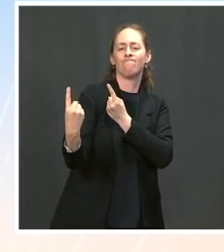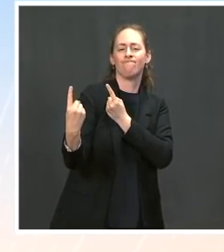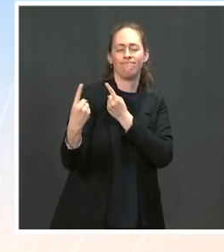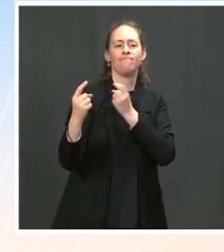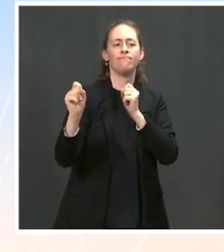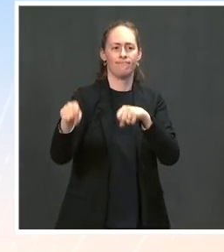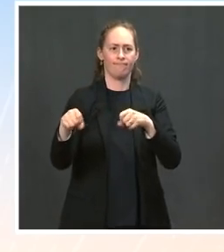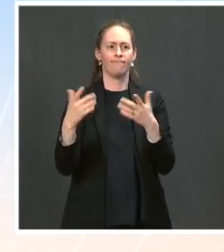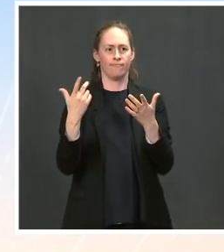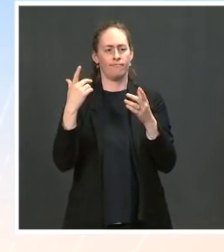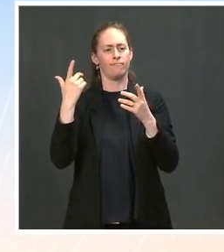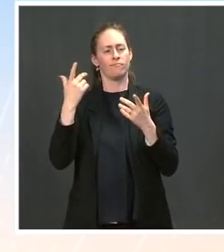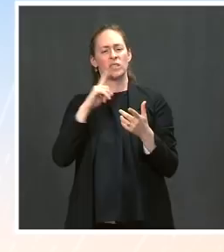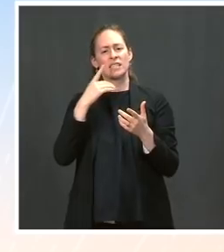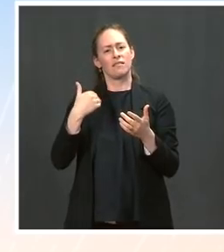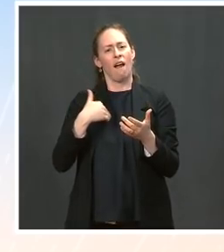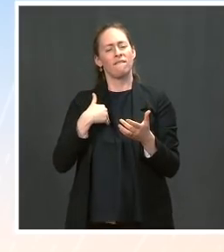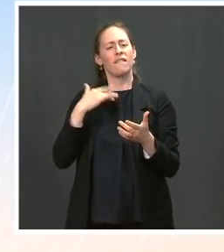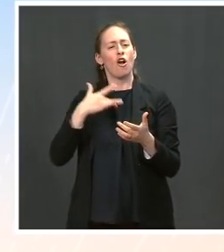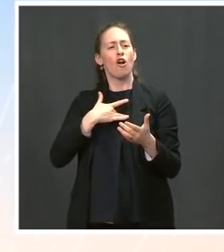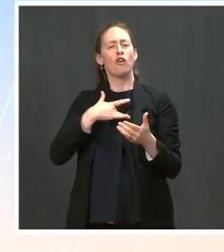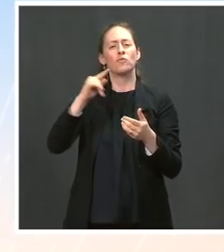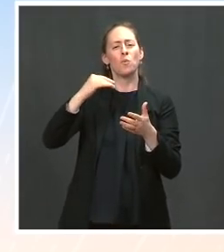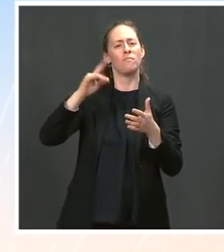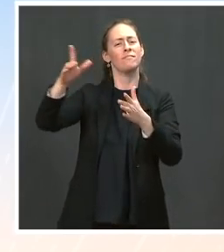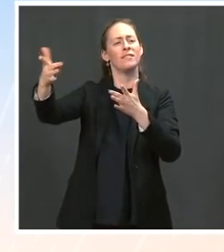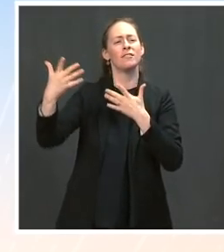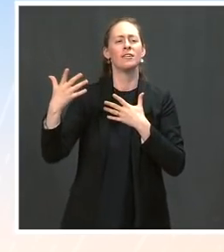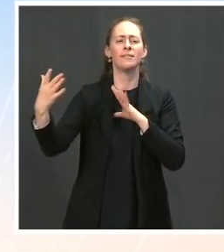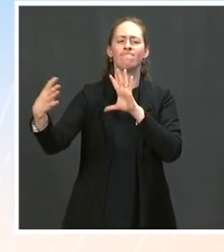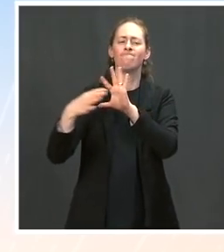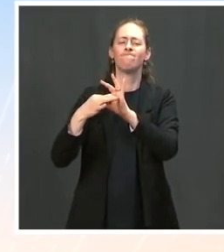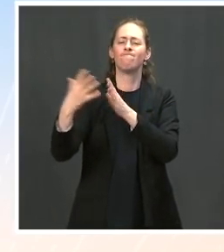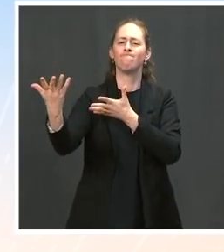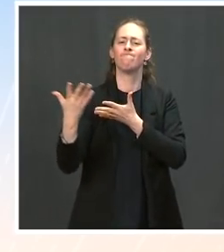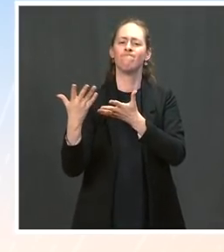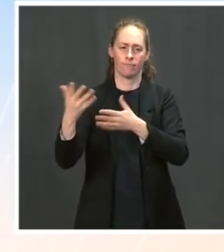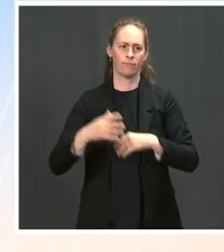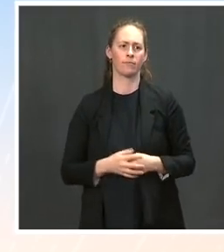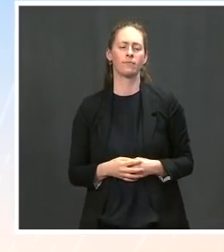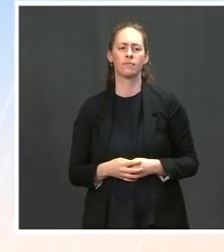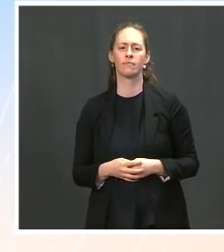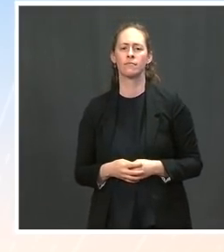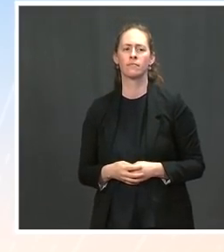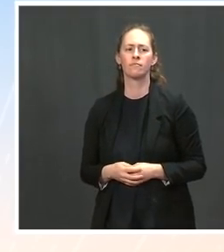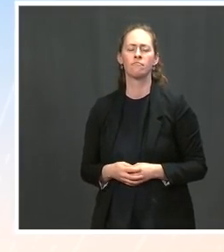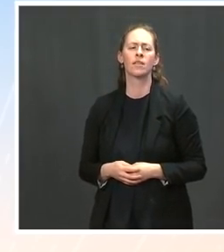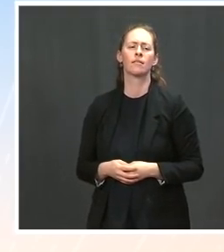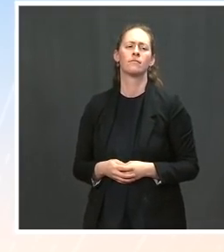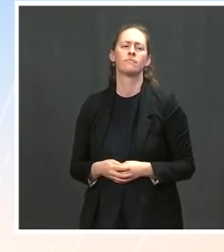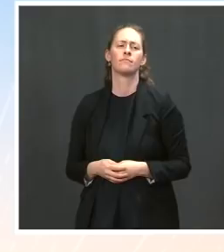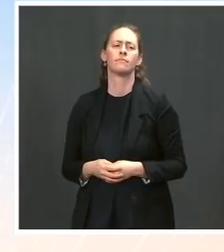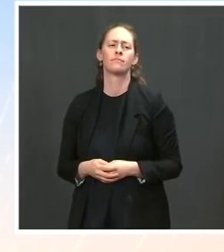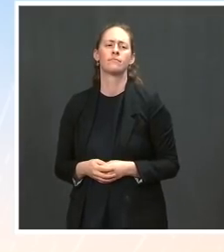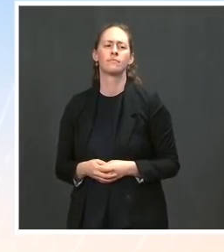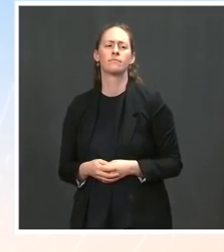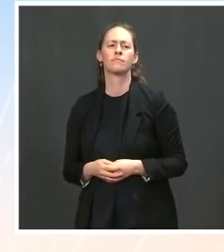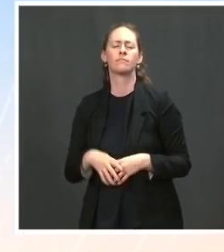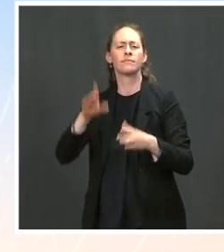and I think that his comments were a reflection of that. The Press: And, very quickly, I know there was a lot of focus on trying to get the George Floyd legislation passed in the Senate.